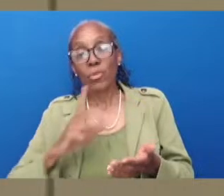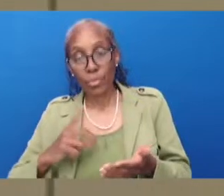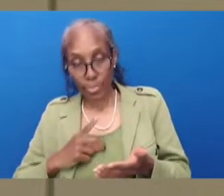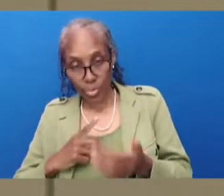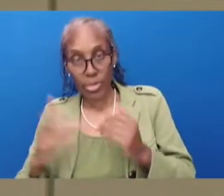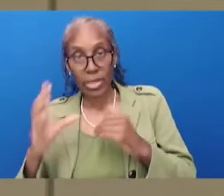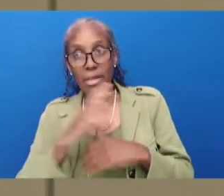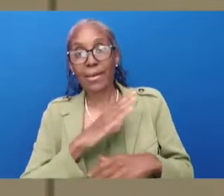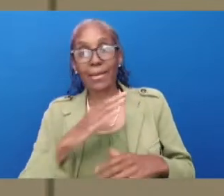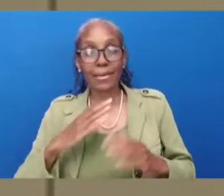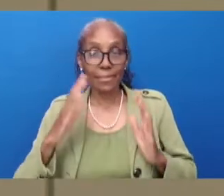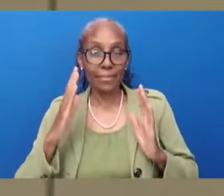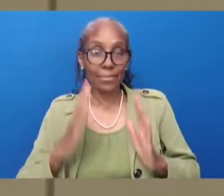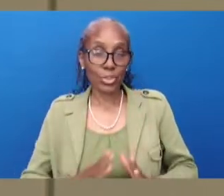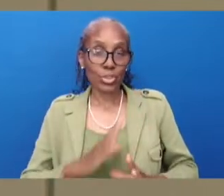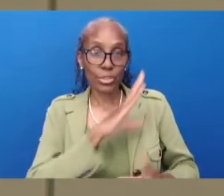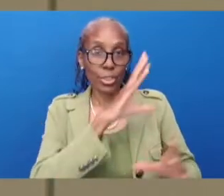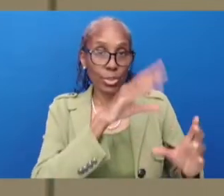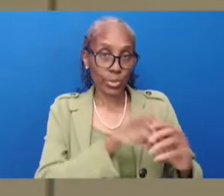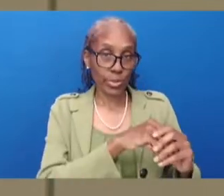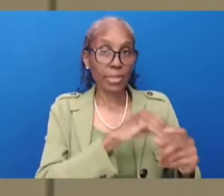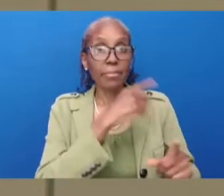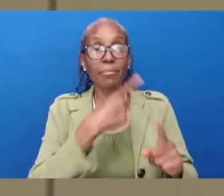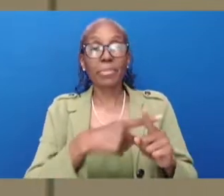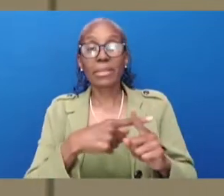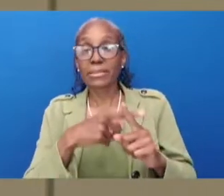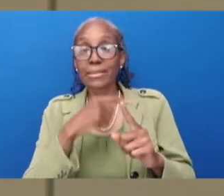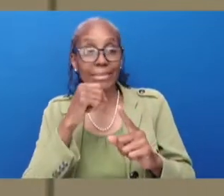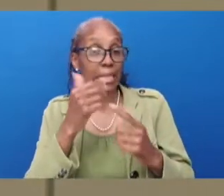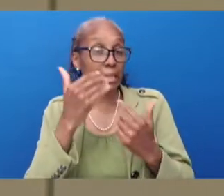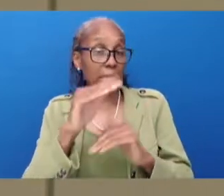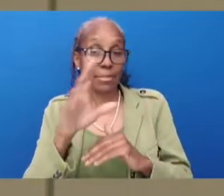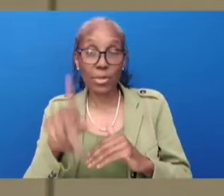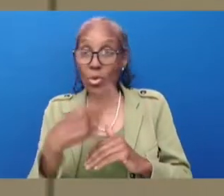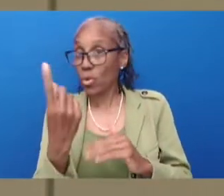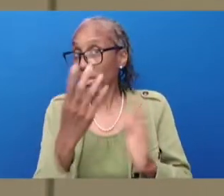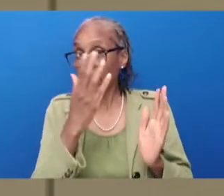BE REQUIRED BY LAW.